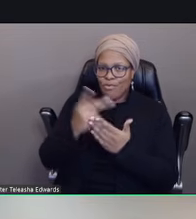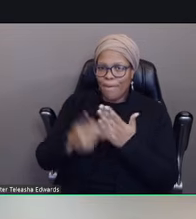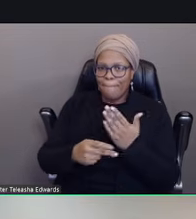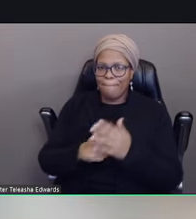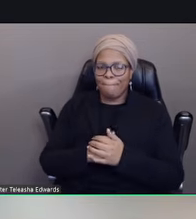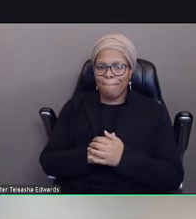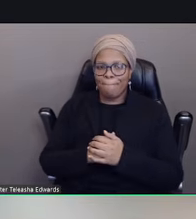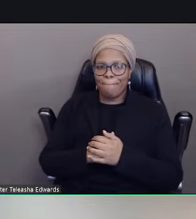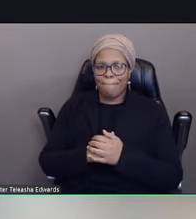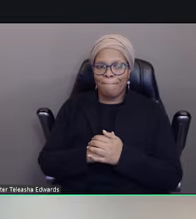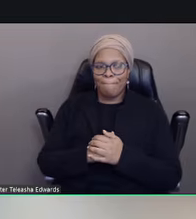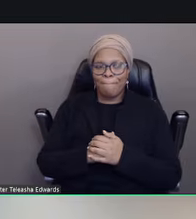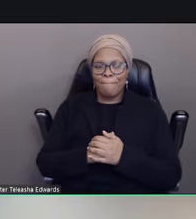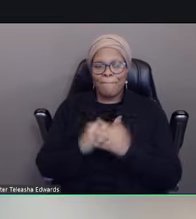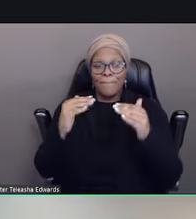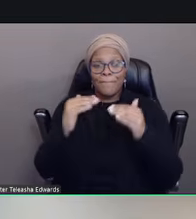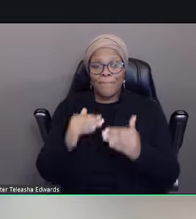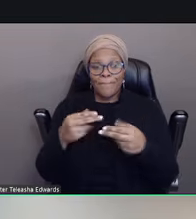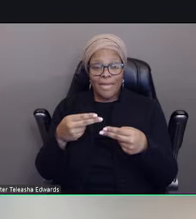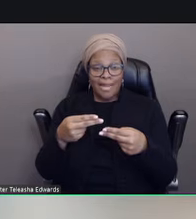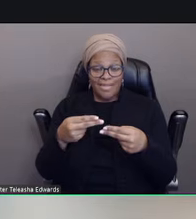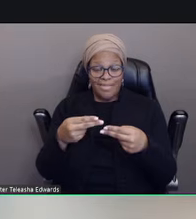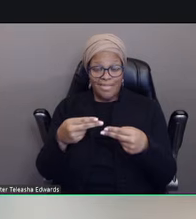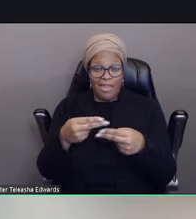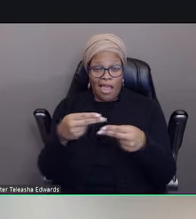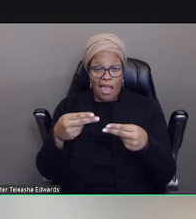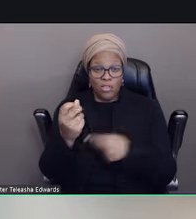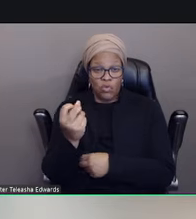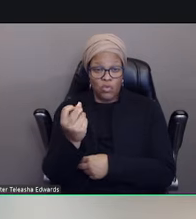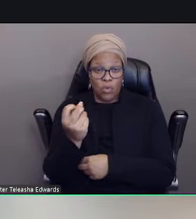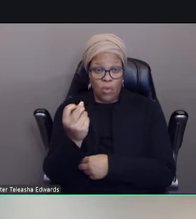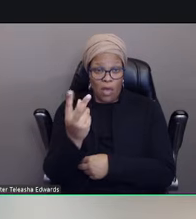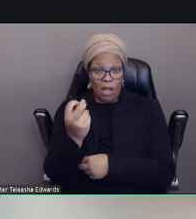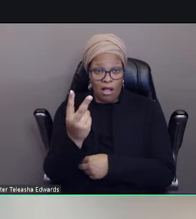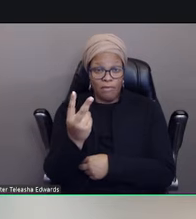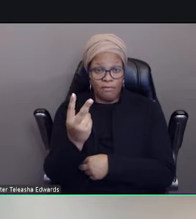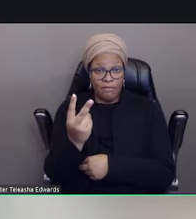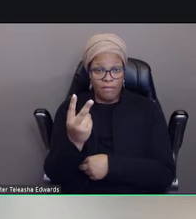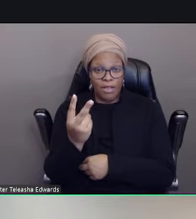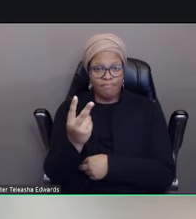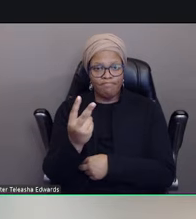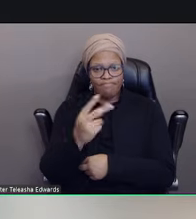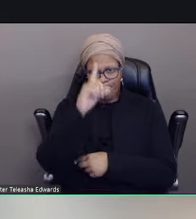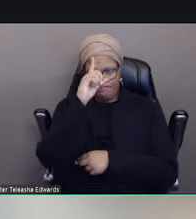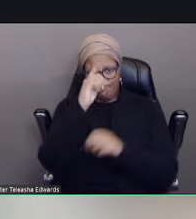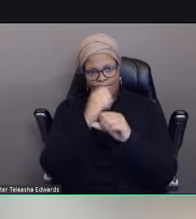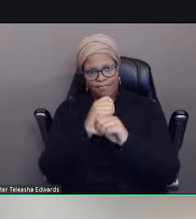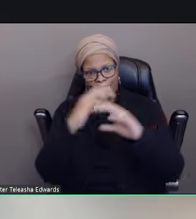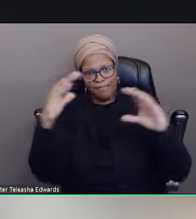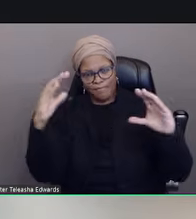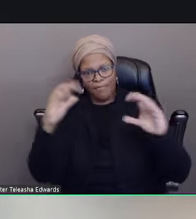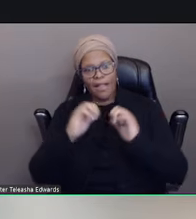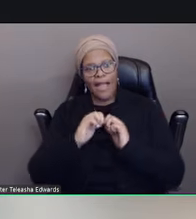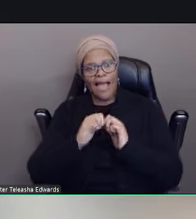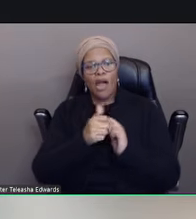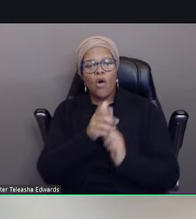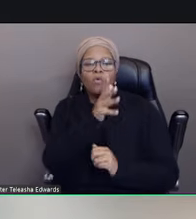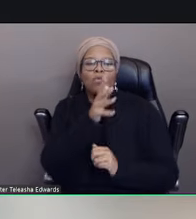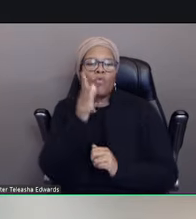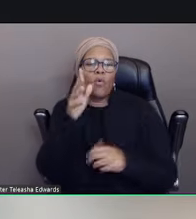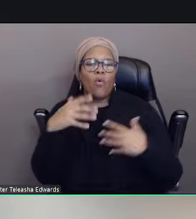Slide 12 um gives sort of a visual of how our Rural Health Transformation Program will be